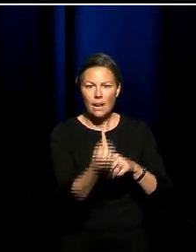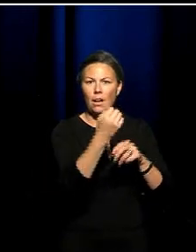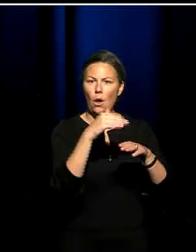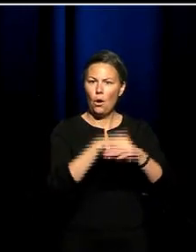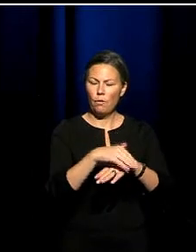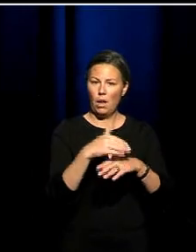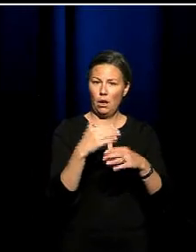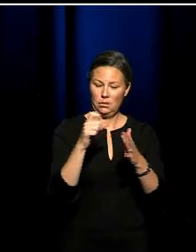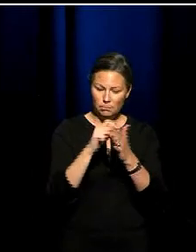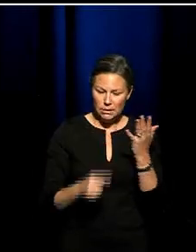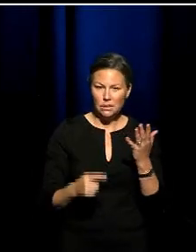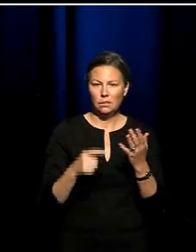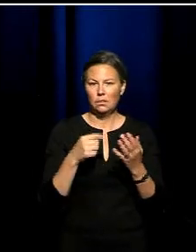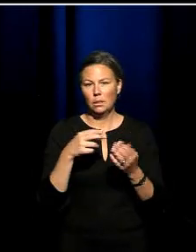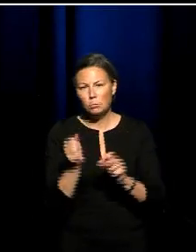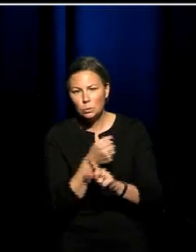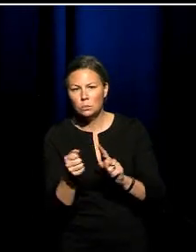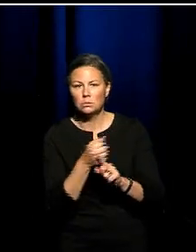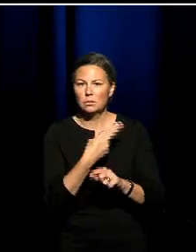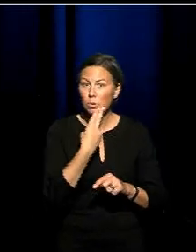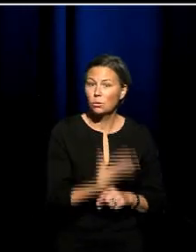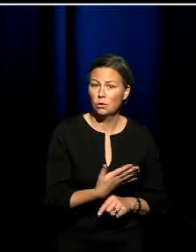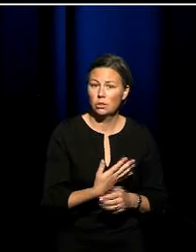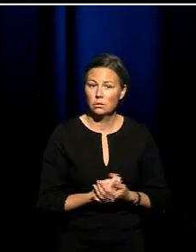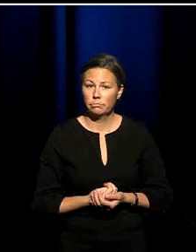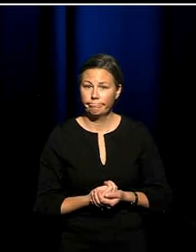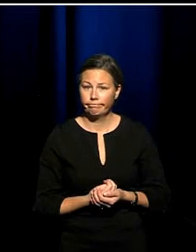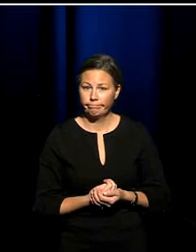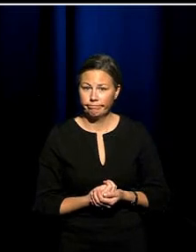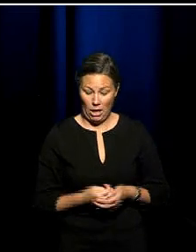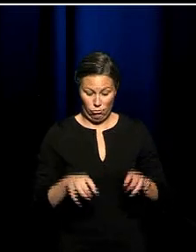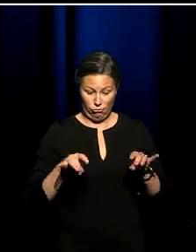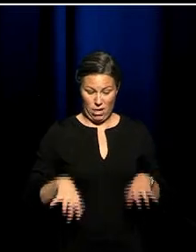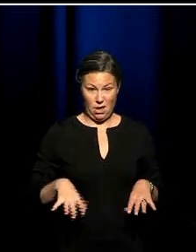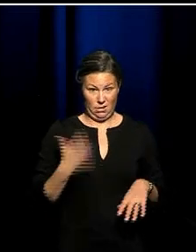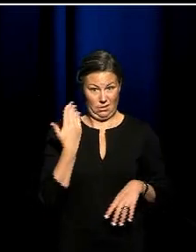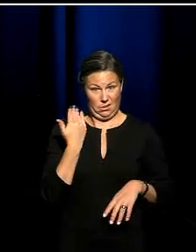In Australia, in relatively recent times reports have been prepared by